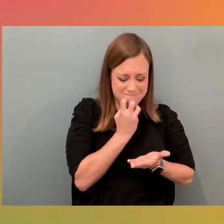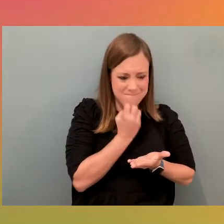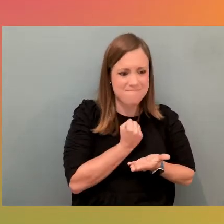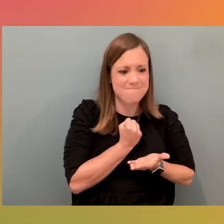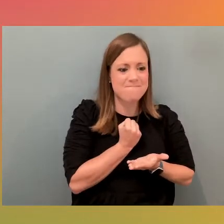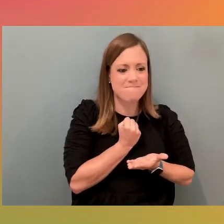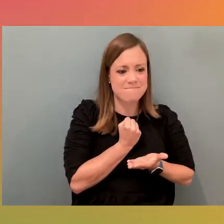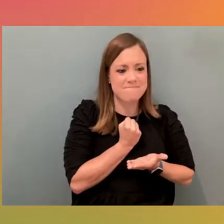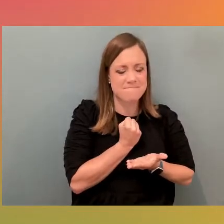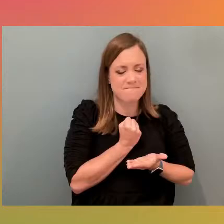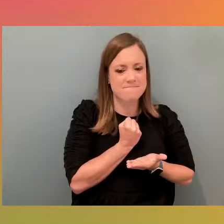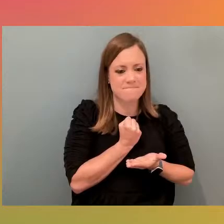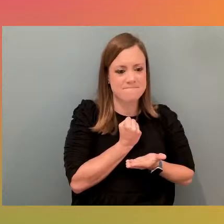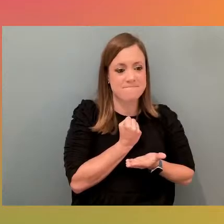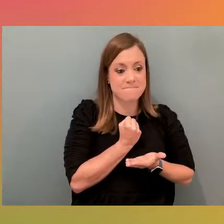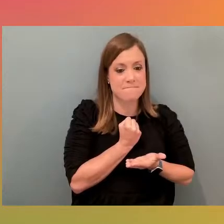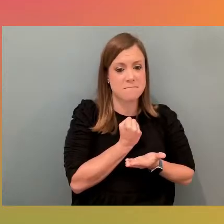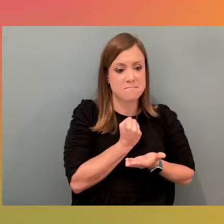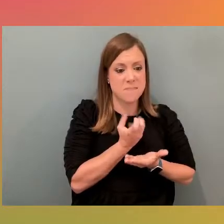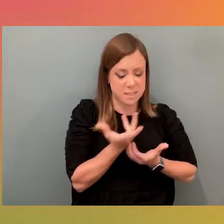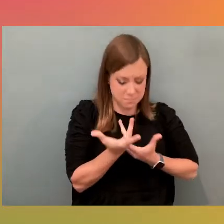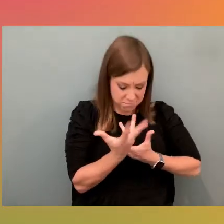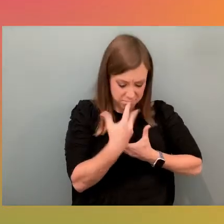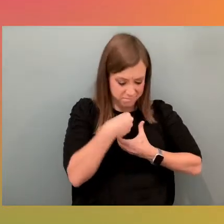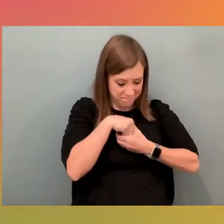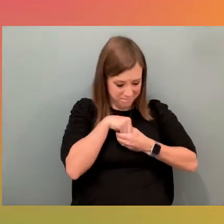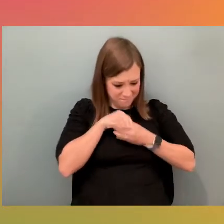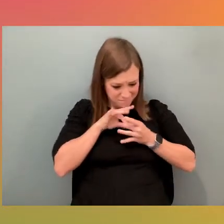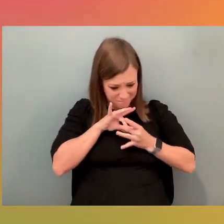ACCEPTANCE AND HONESTY AND LOVE